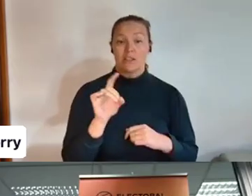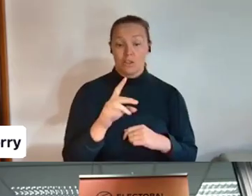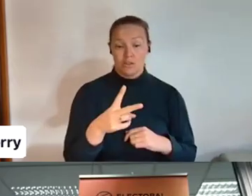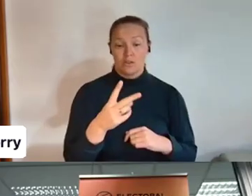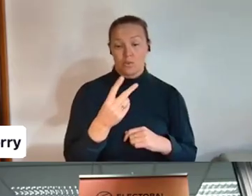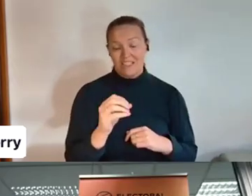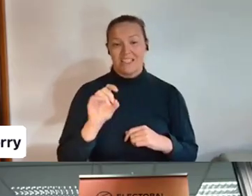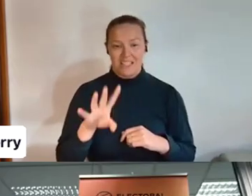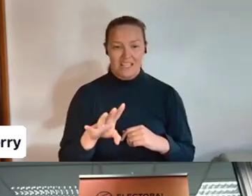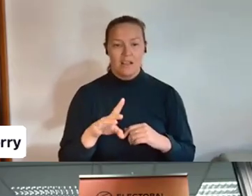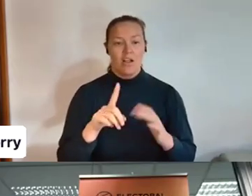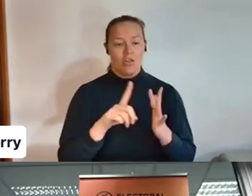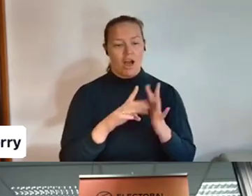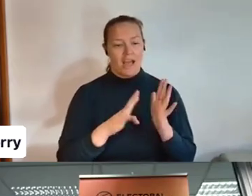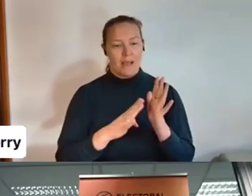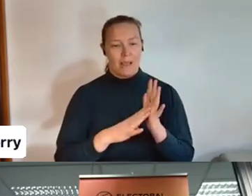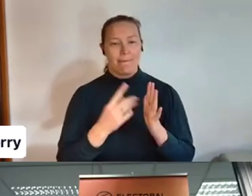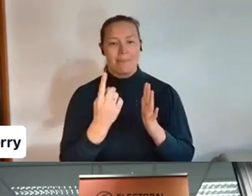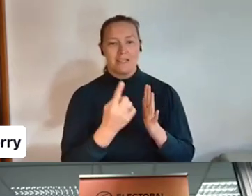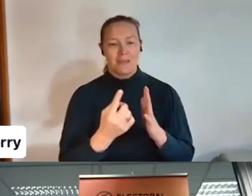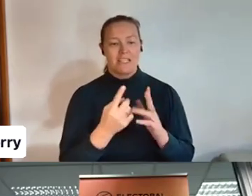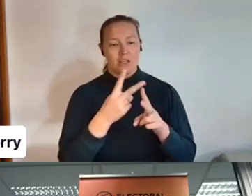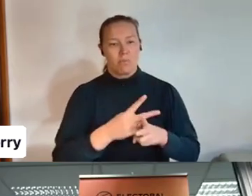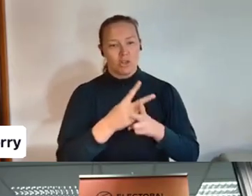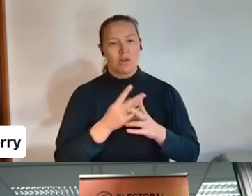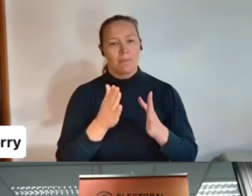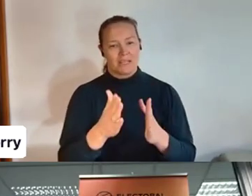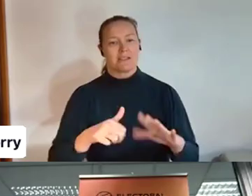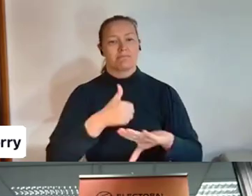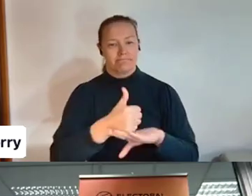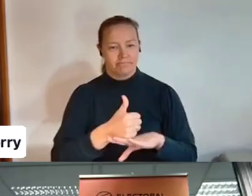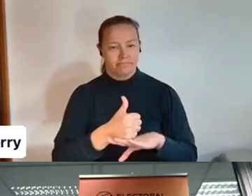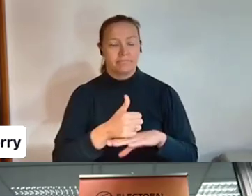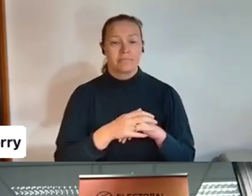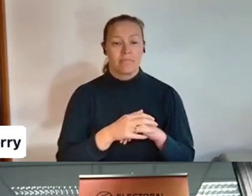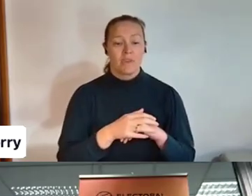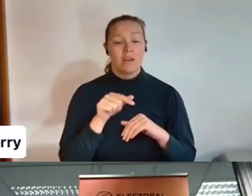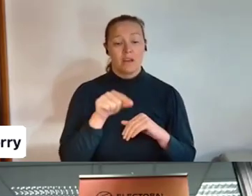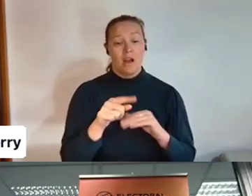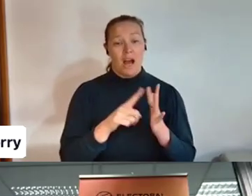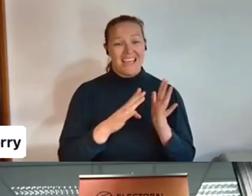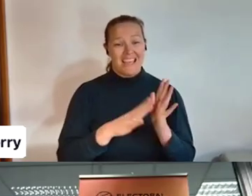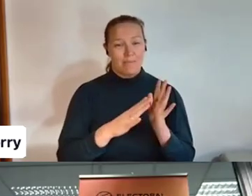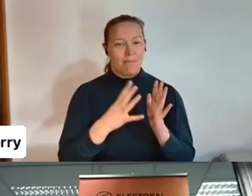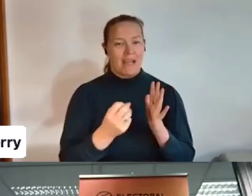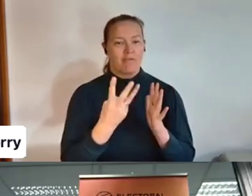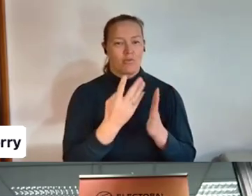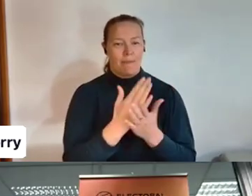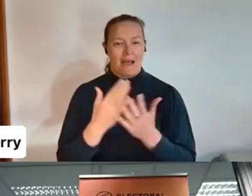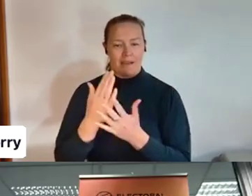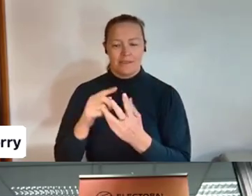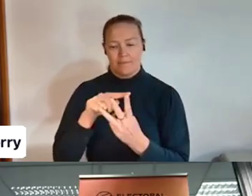IMM, was then set up. The IMM is made up of three parts. You've got the Human Rights Commission,